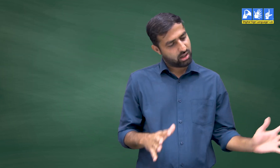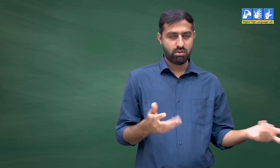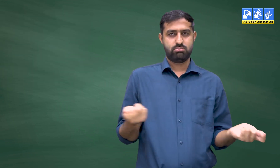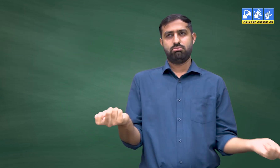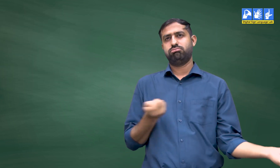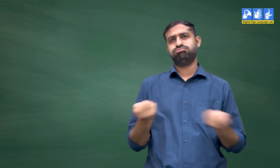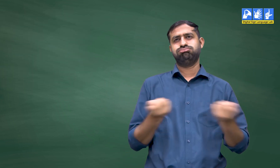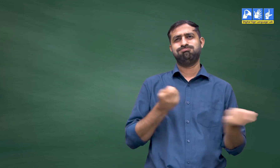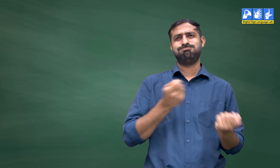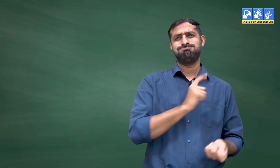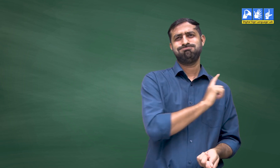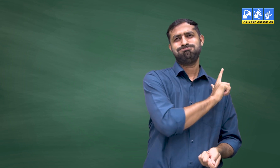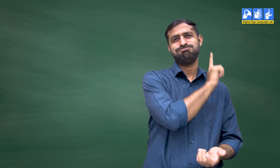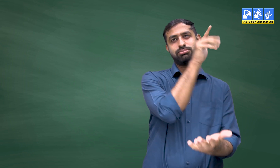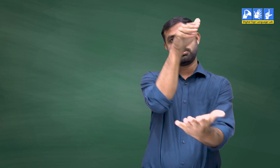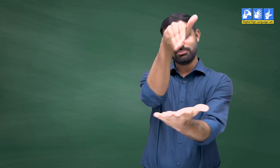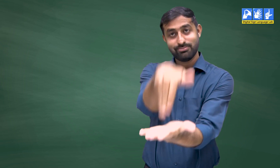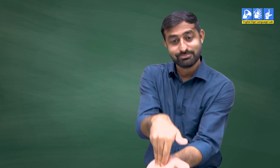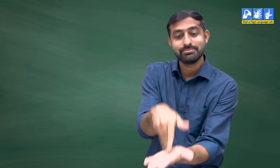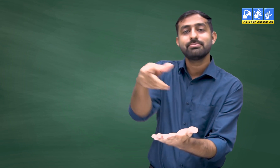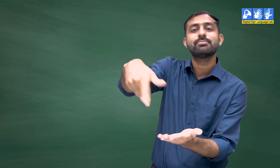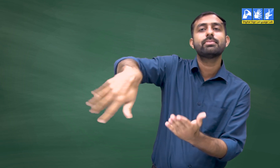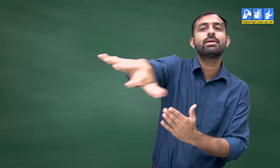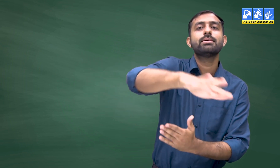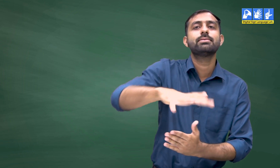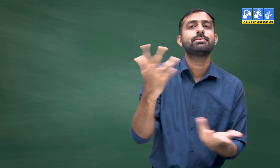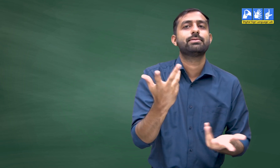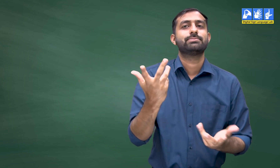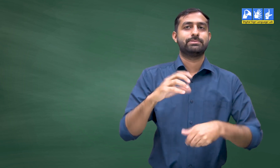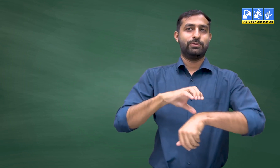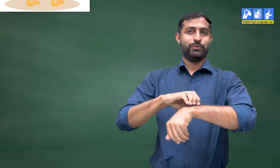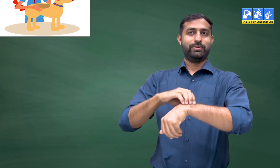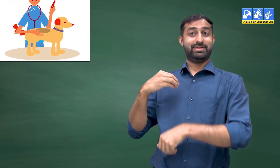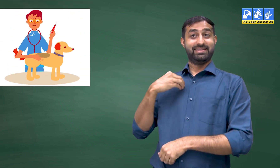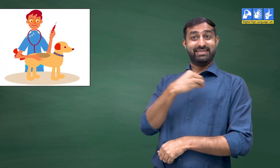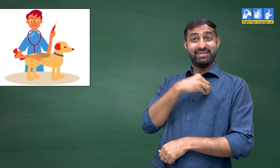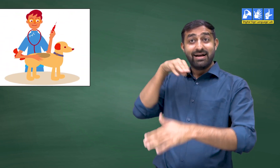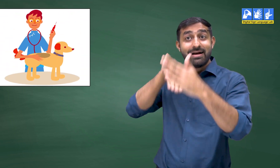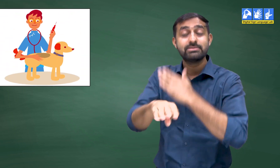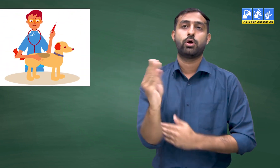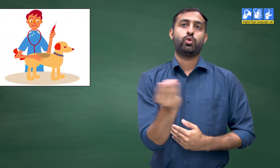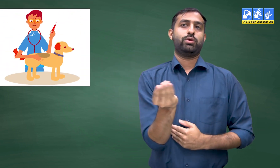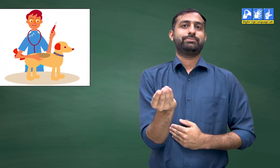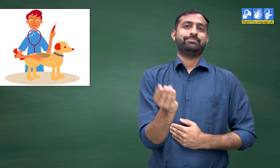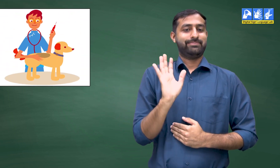He drove to the veterinary hospital, where they had other dogs.